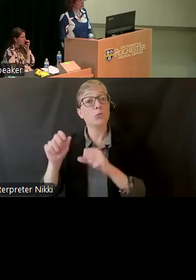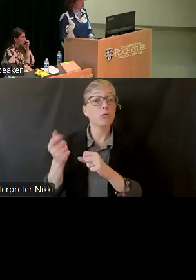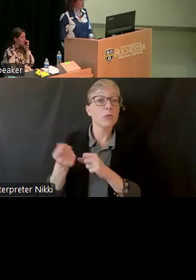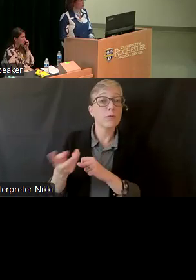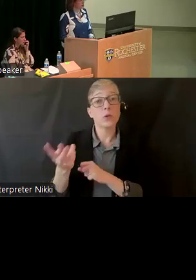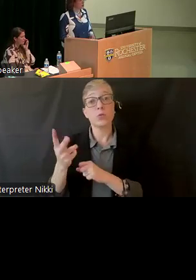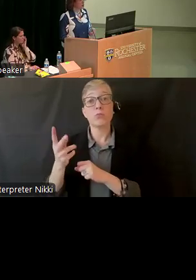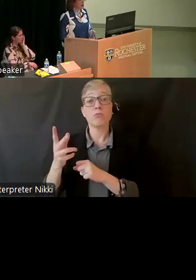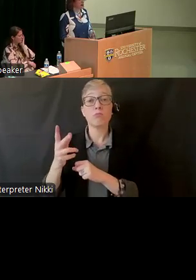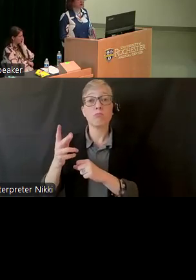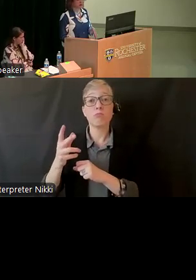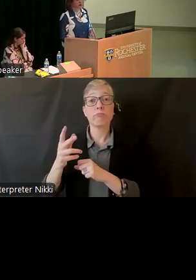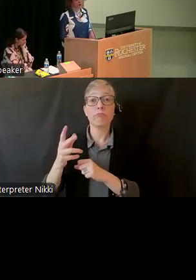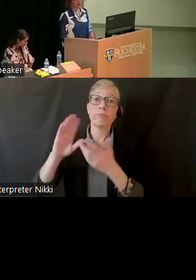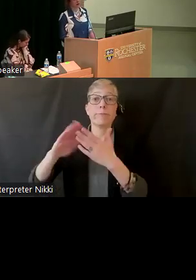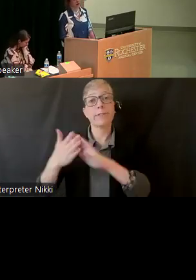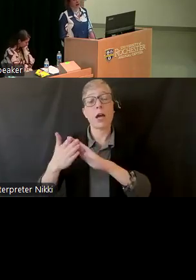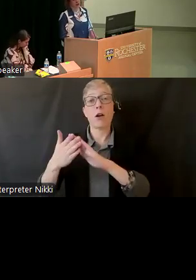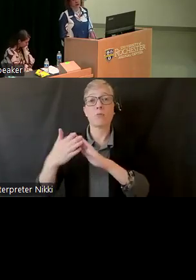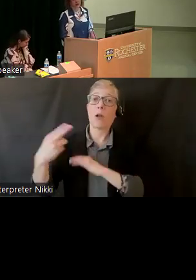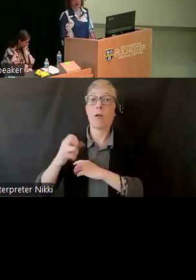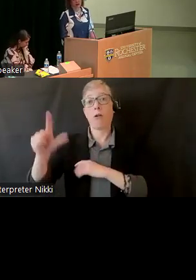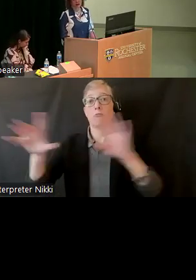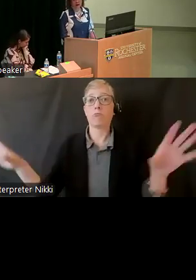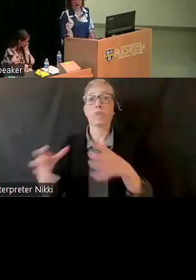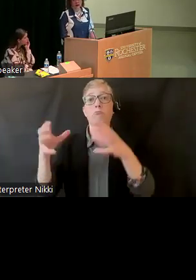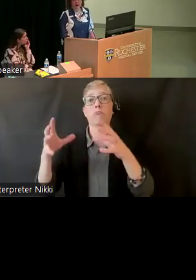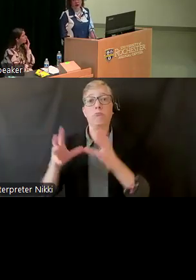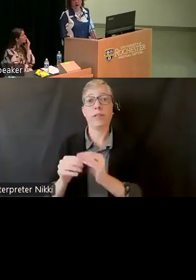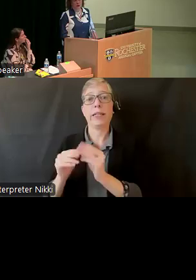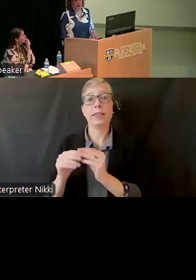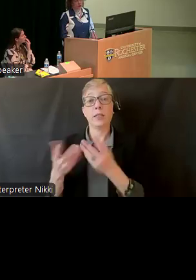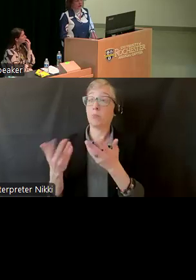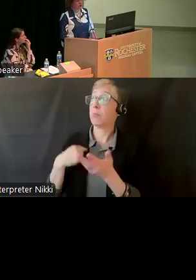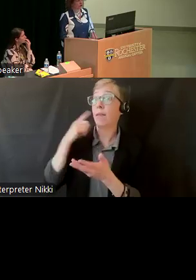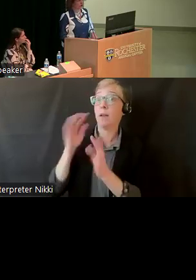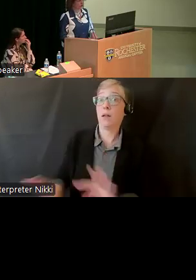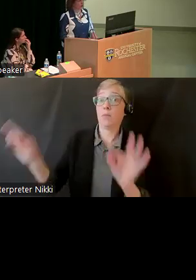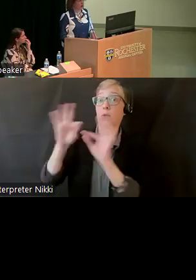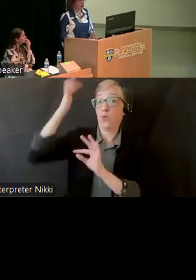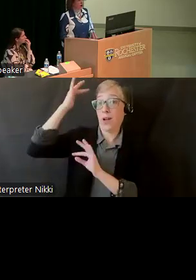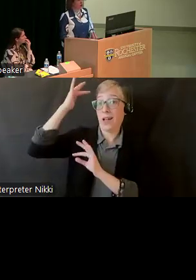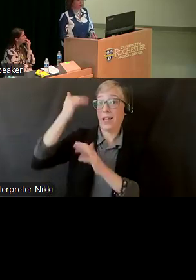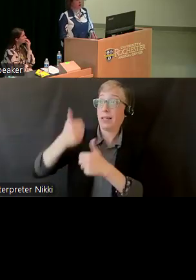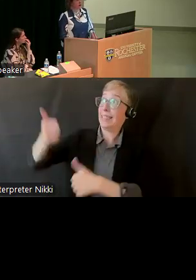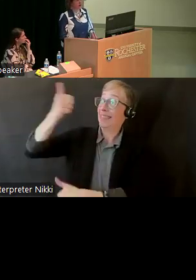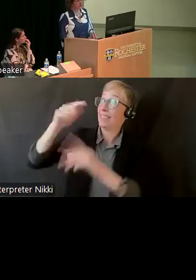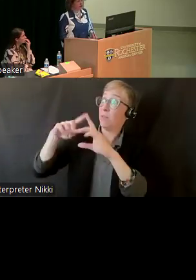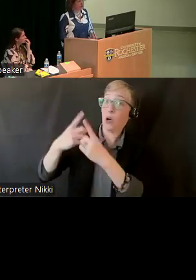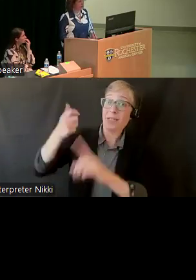to do because I wanted the department to actually encourage people to talk about what their concerns